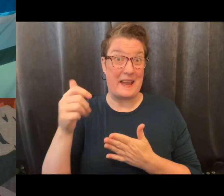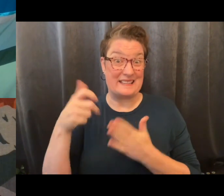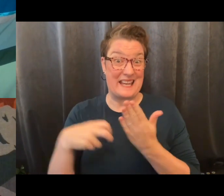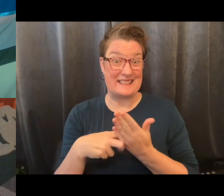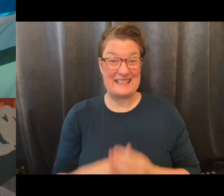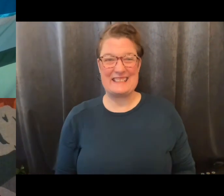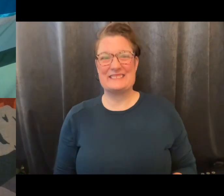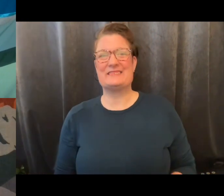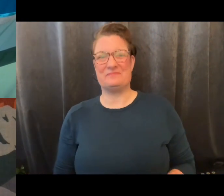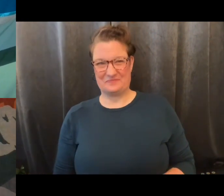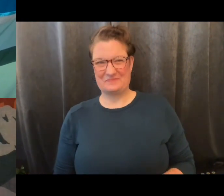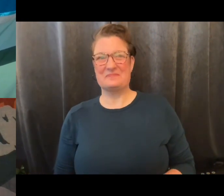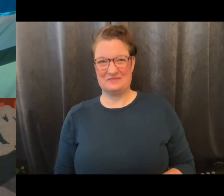Nomy: I'm going to do that right after this.